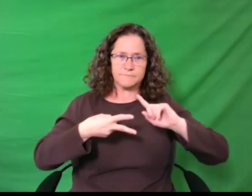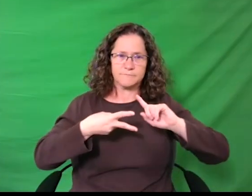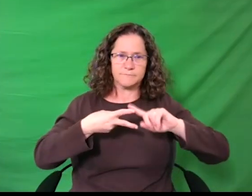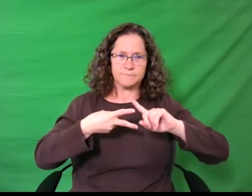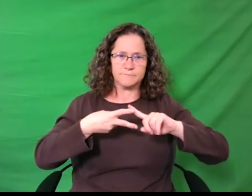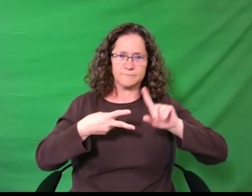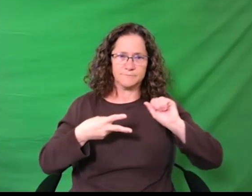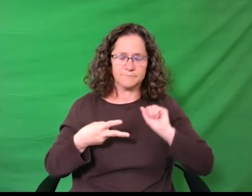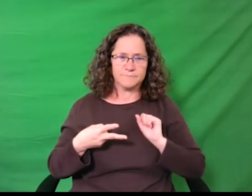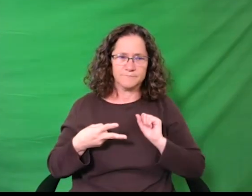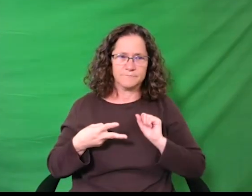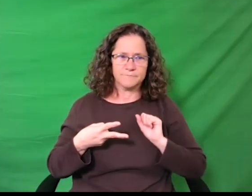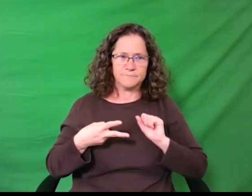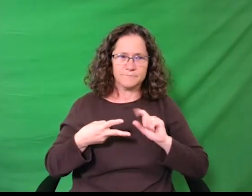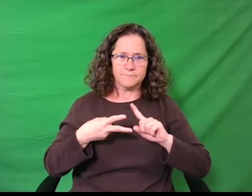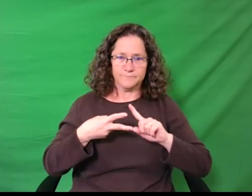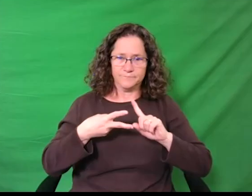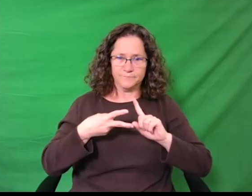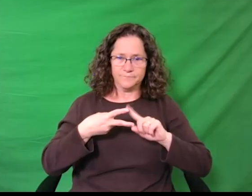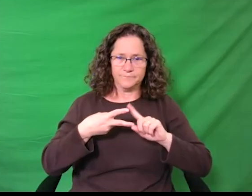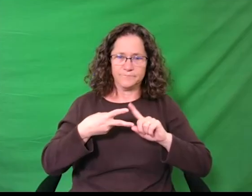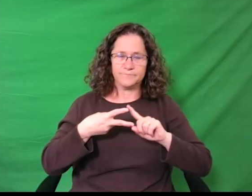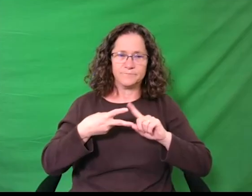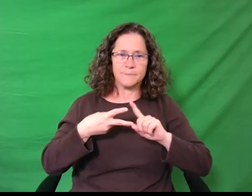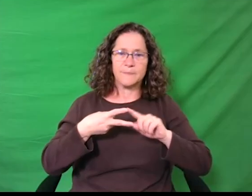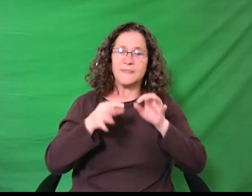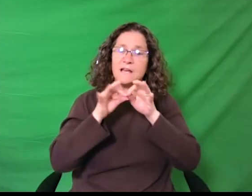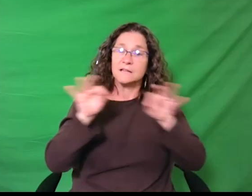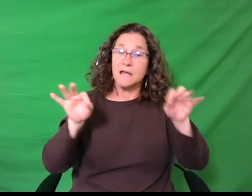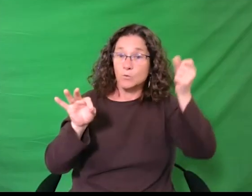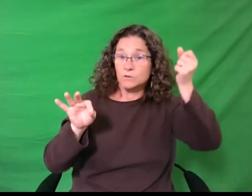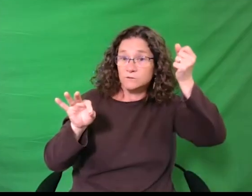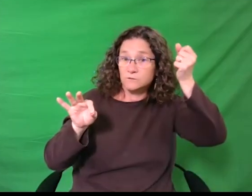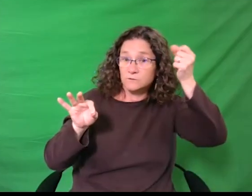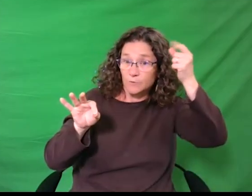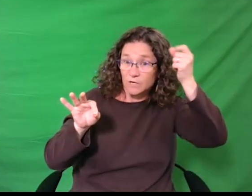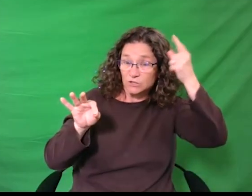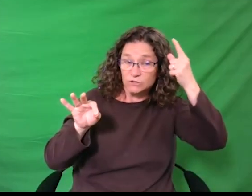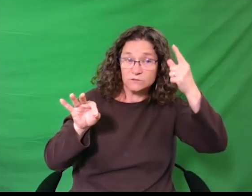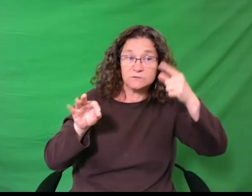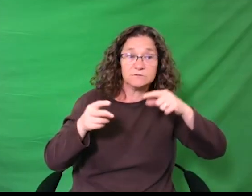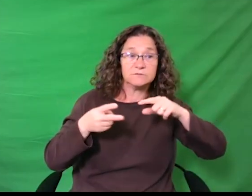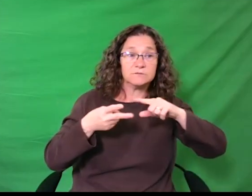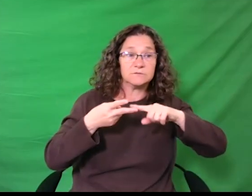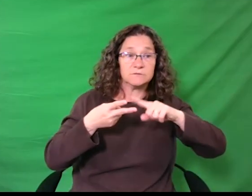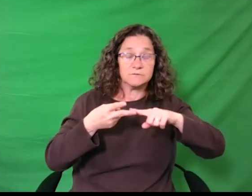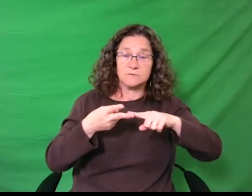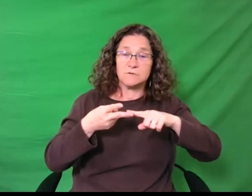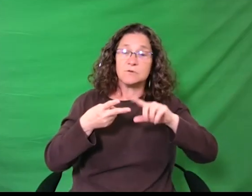These include the concepts of language comprehension and word recognition.